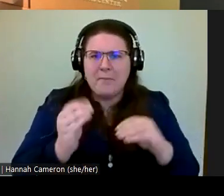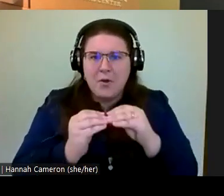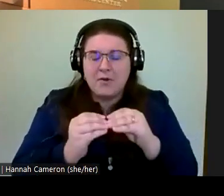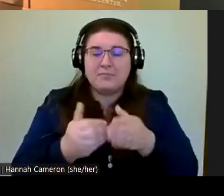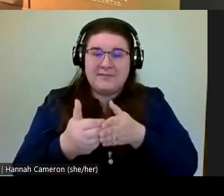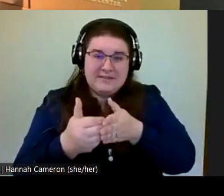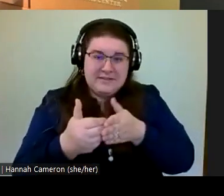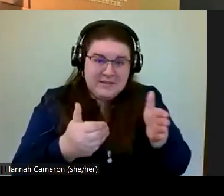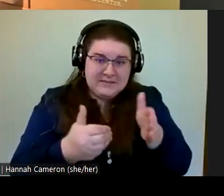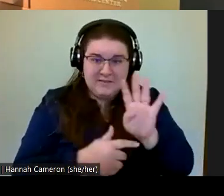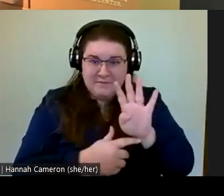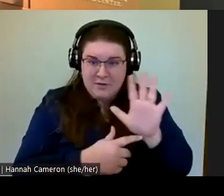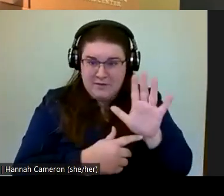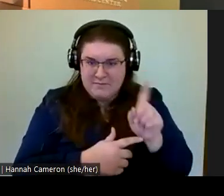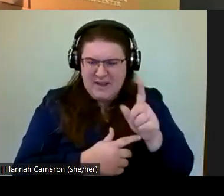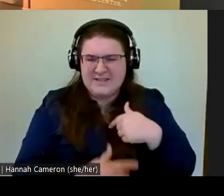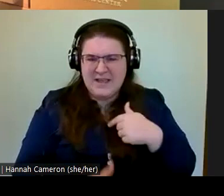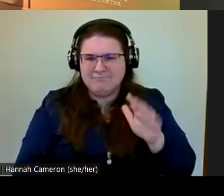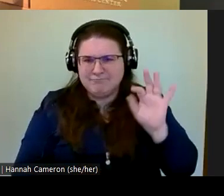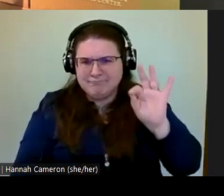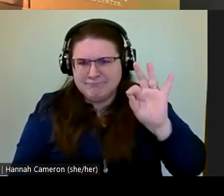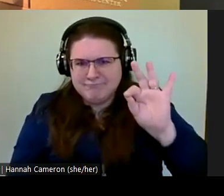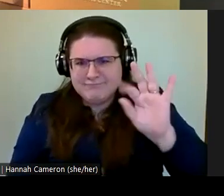to just talk at you with a bunch of slides and I think there's a bunch of slides here in front